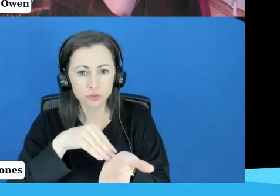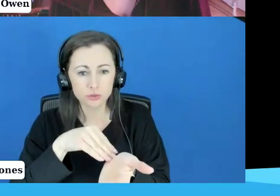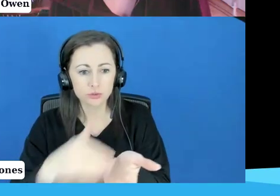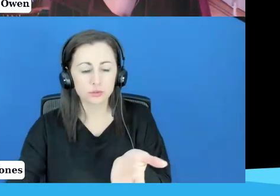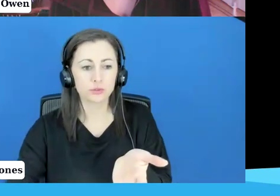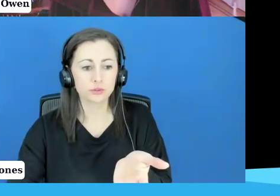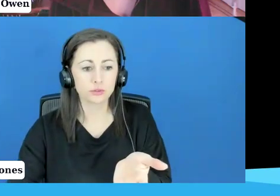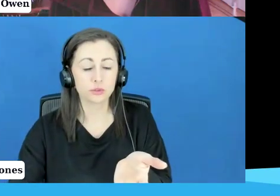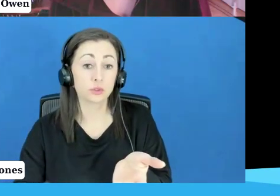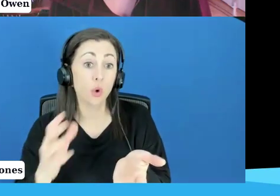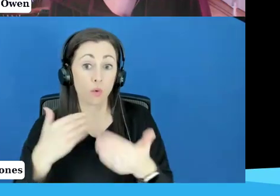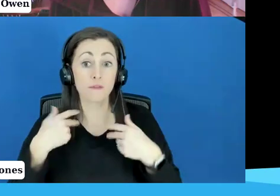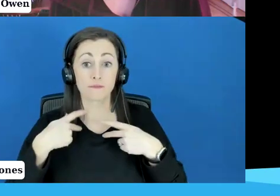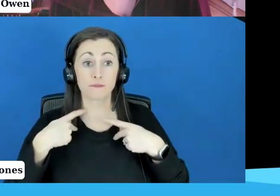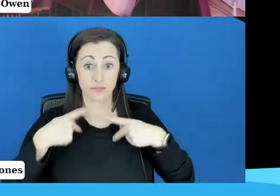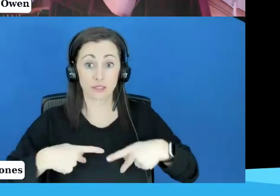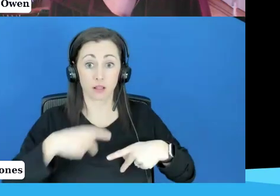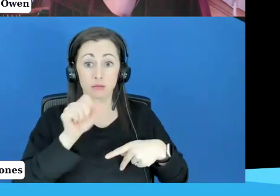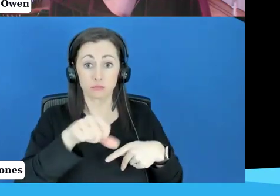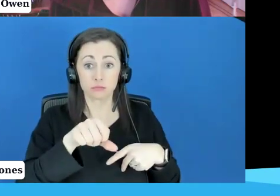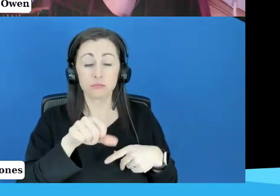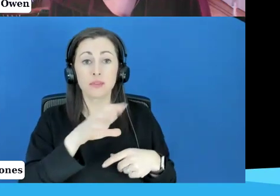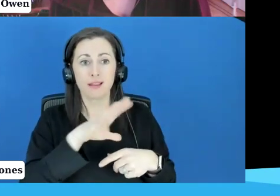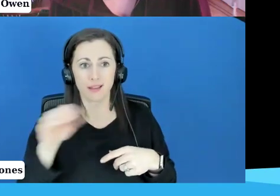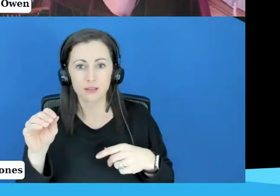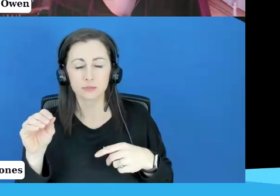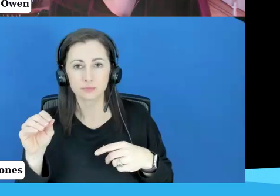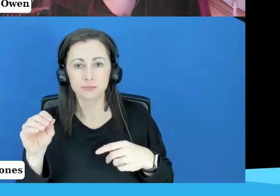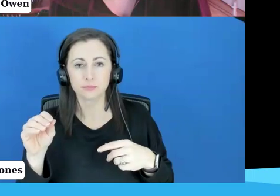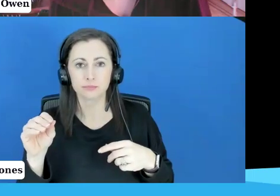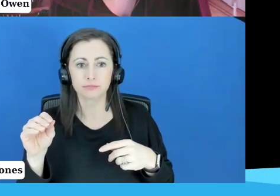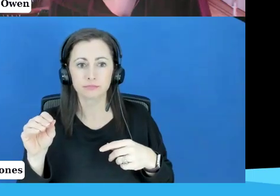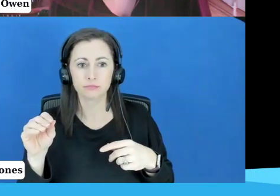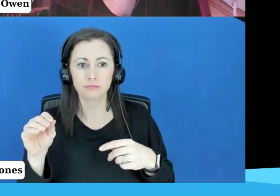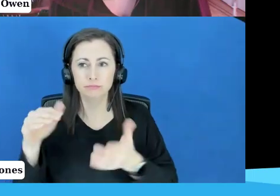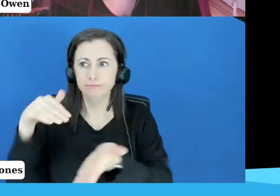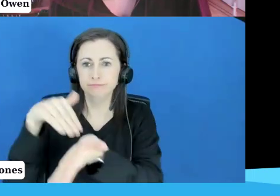both physical barriers in the actual doctor's office